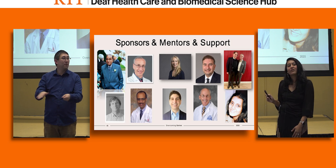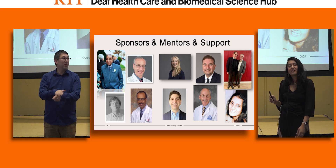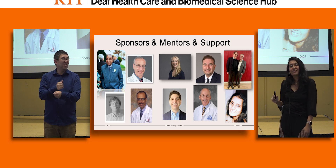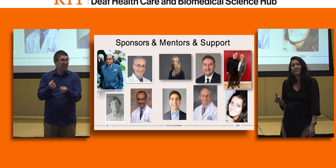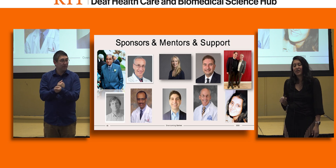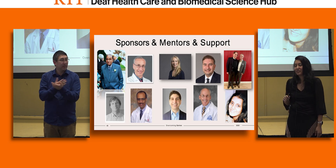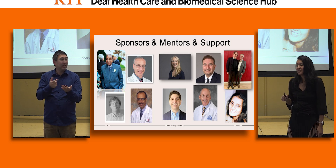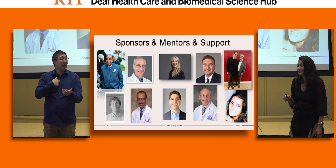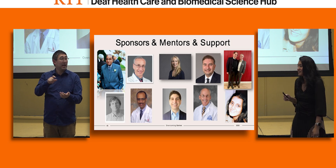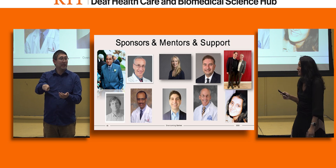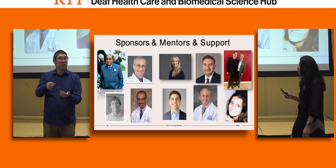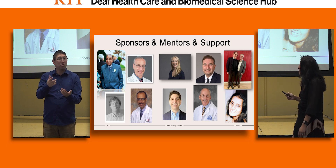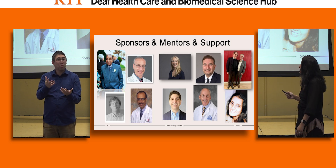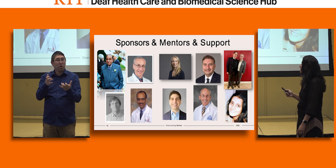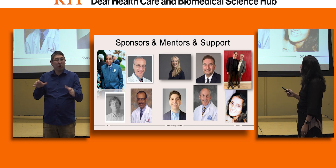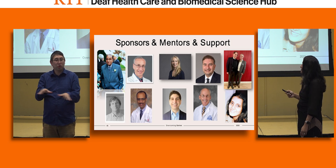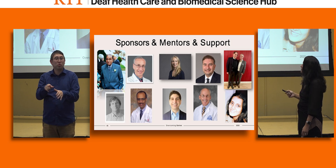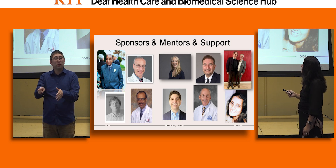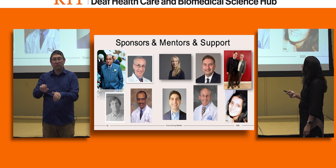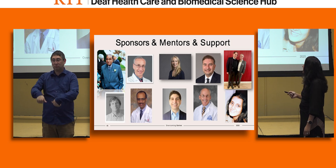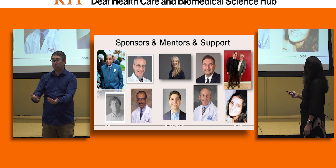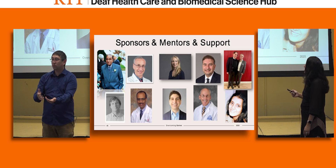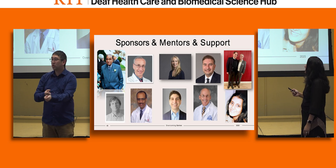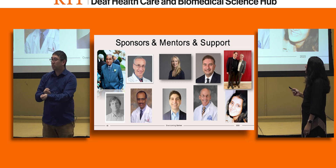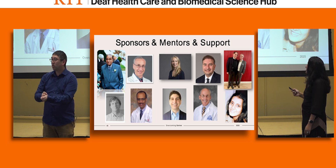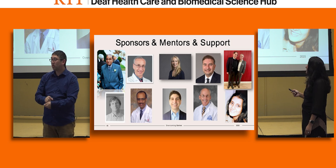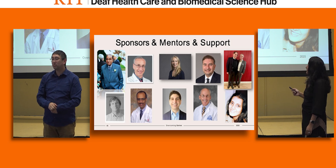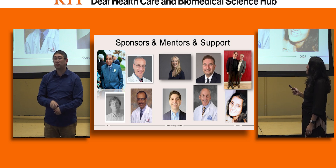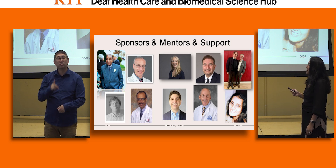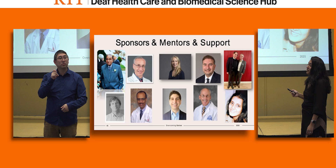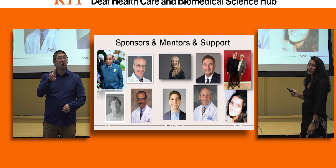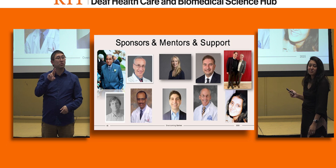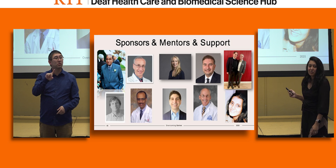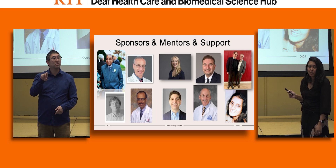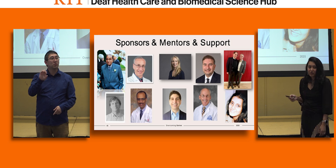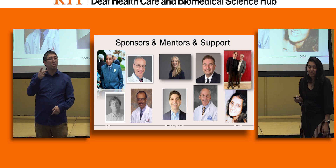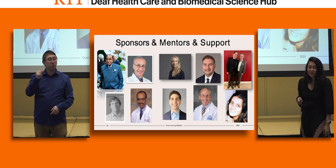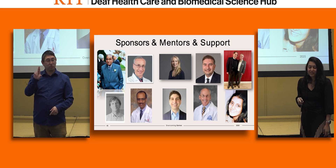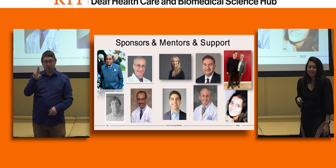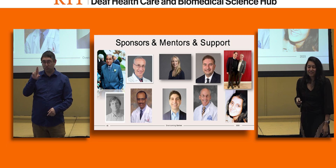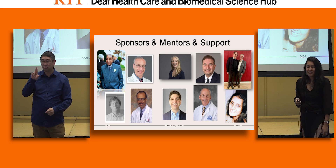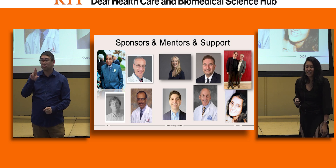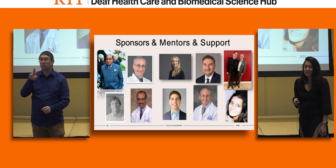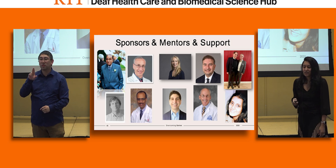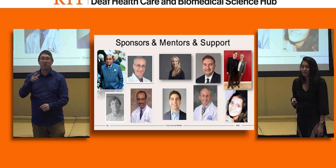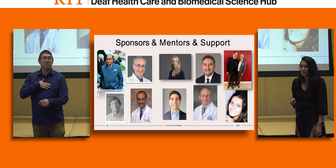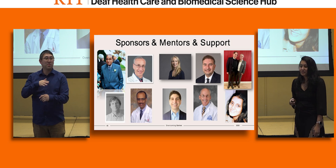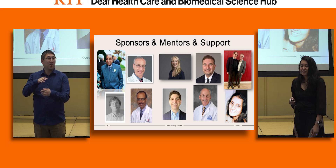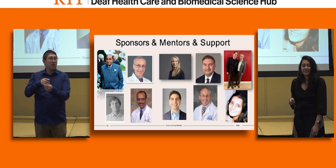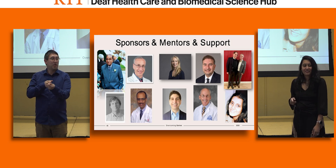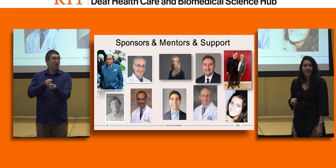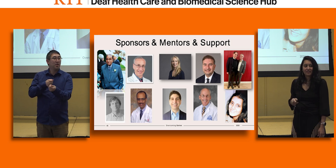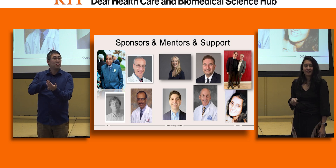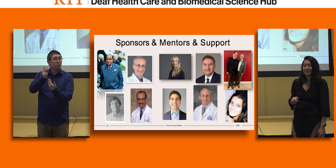of all the things that I would like to do. Dr. Zucker was my program director at University of Cincinnati